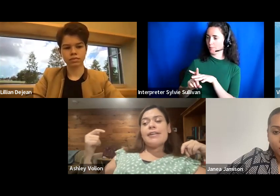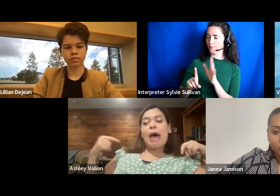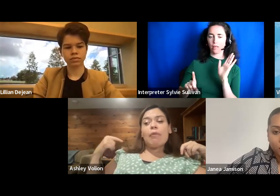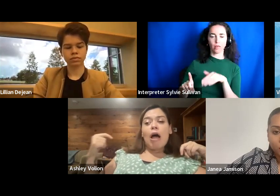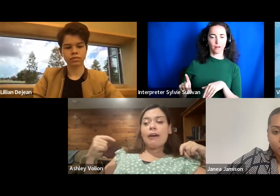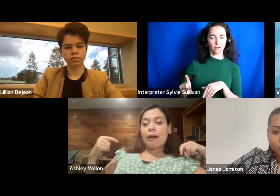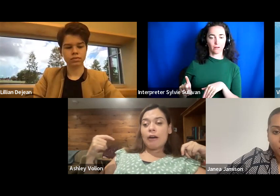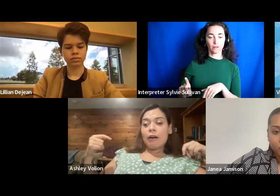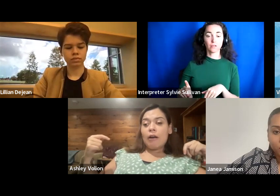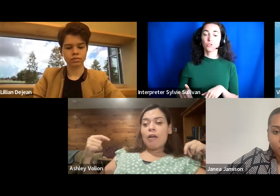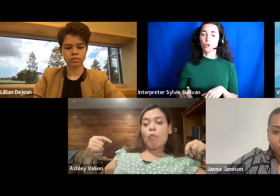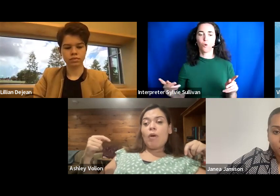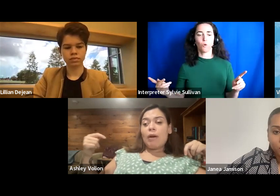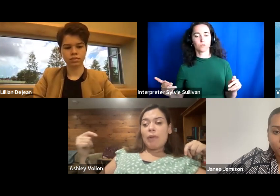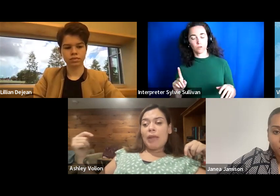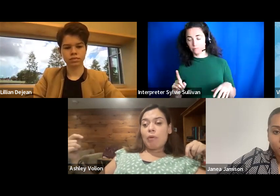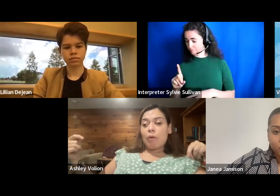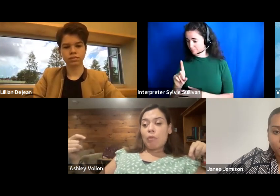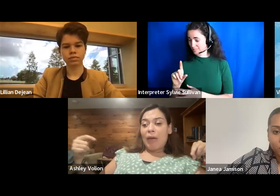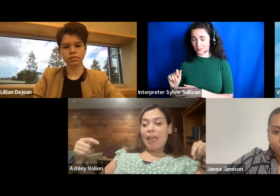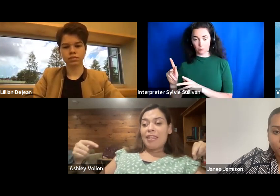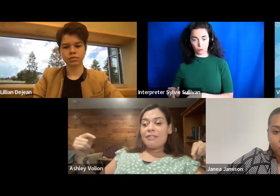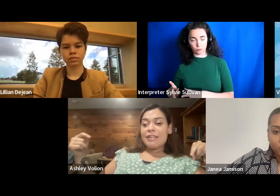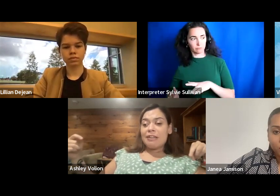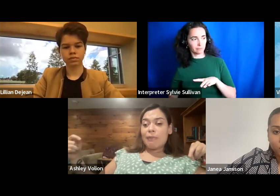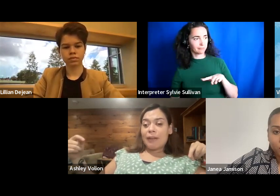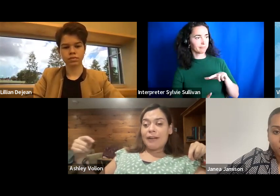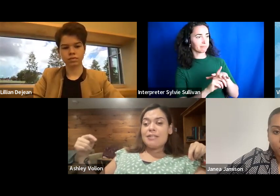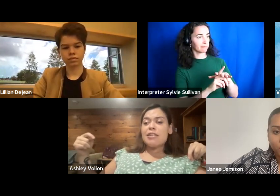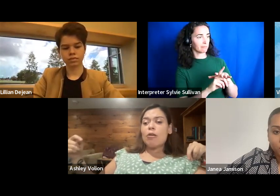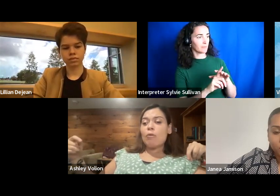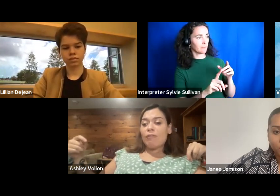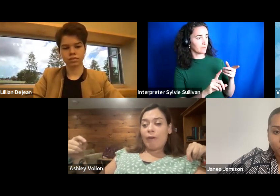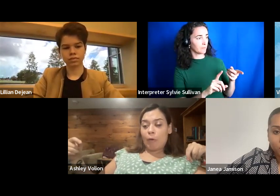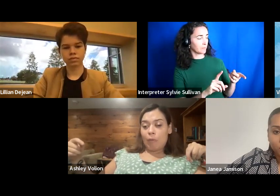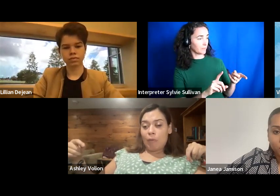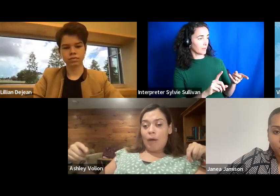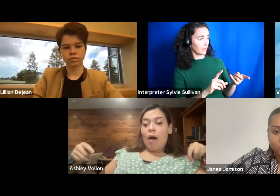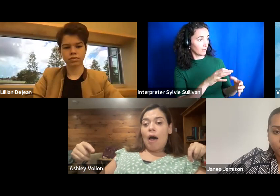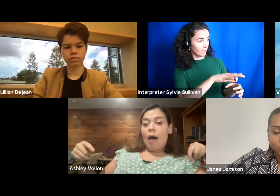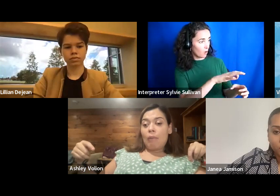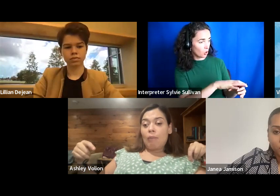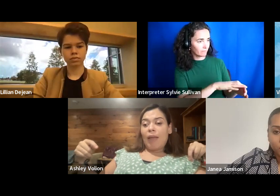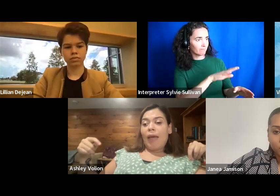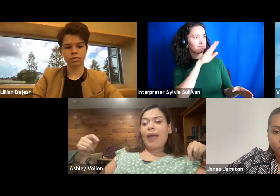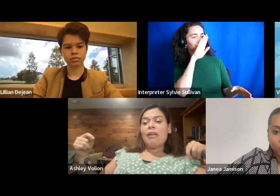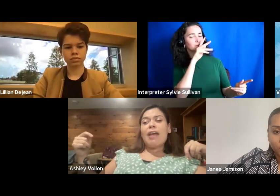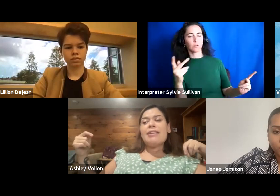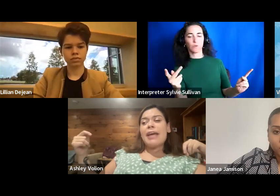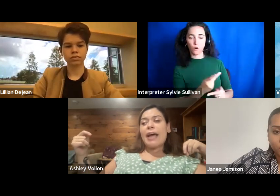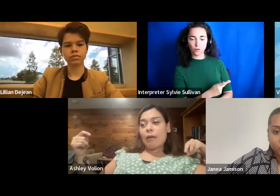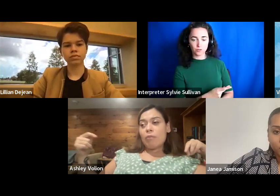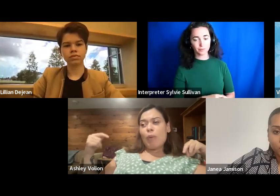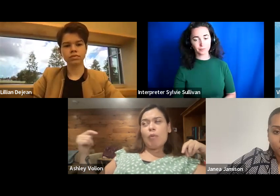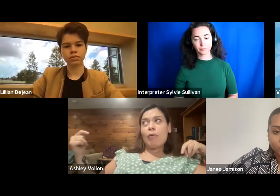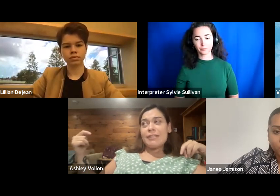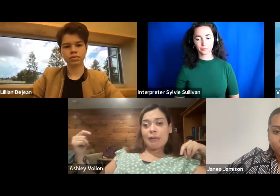harder for people with disabilities to vote in a lot of times.